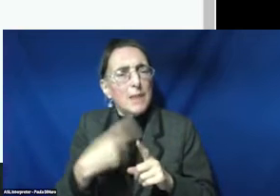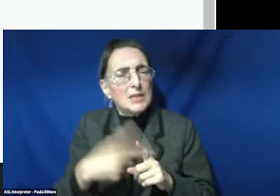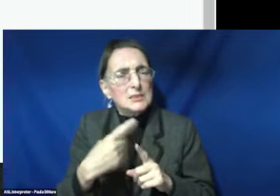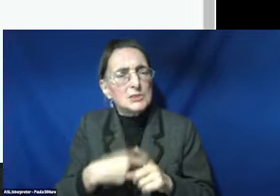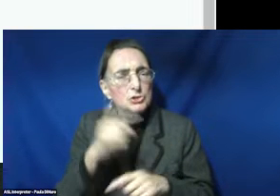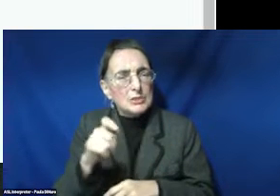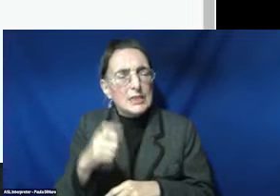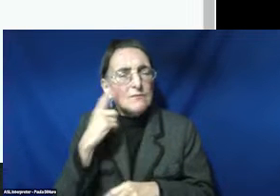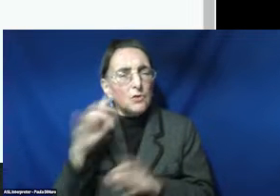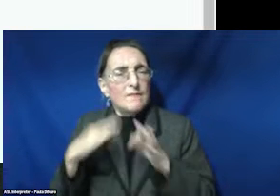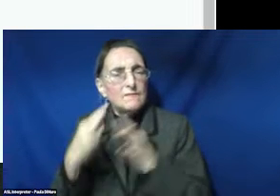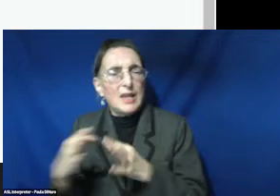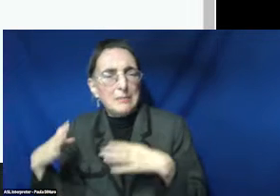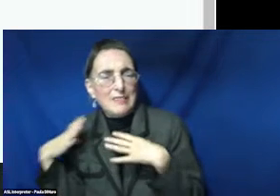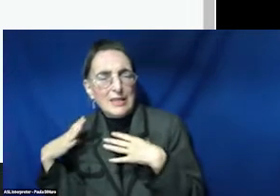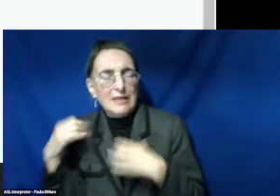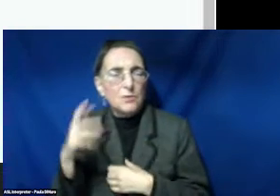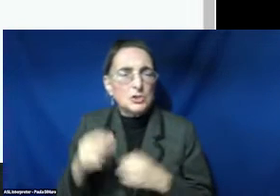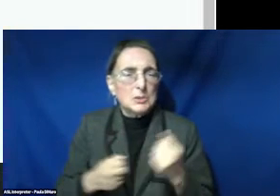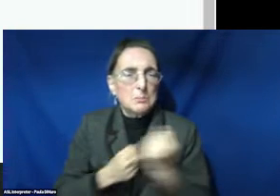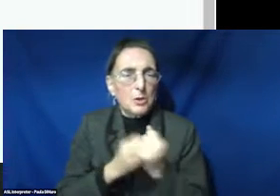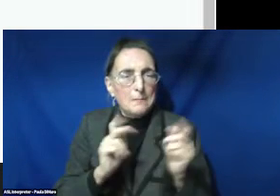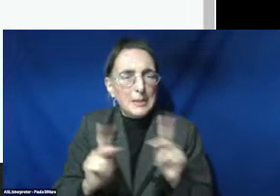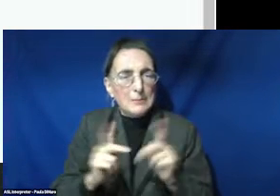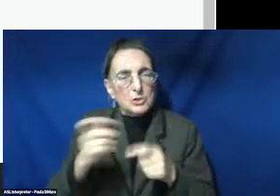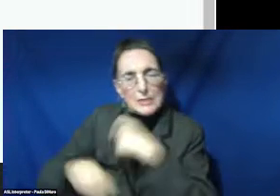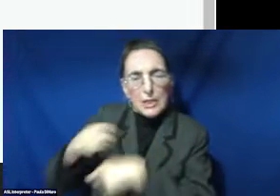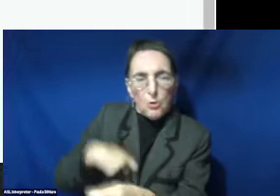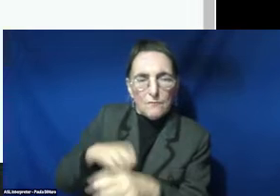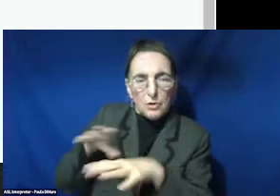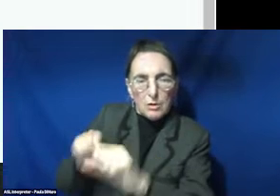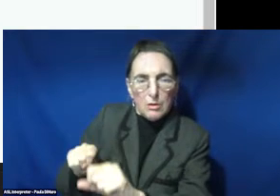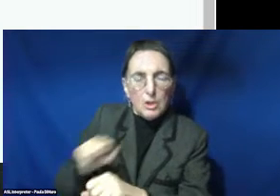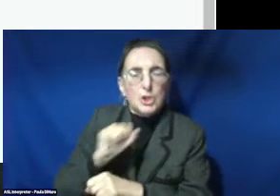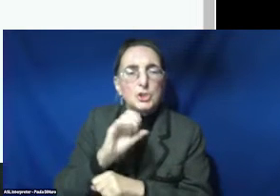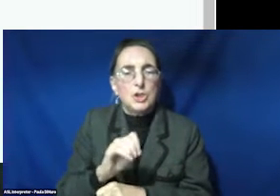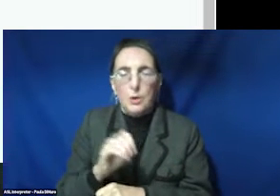for family leave or support personnel. So here, you enter months.